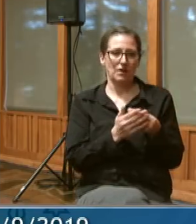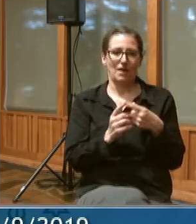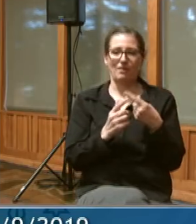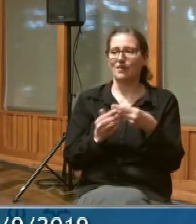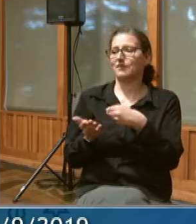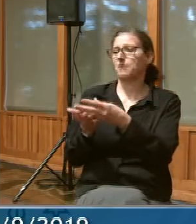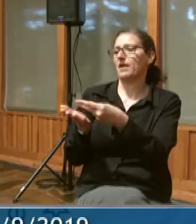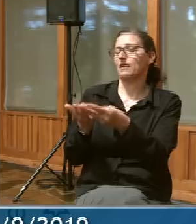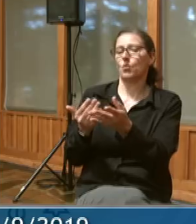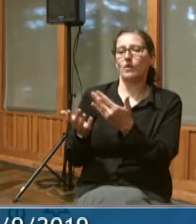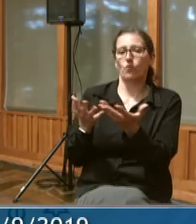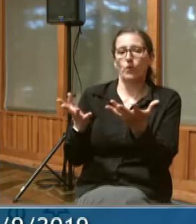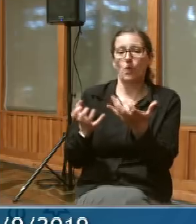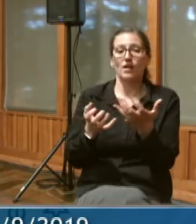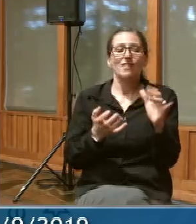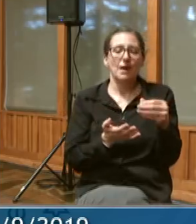THAT MEANS FOR THINGS WHEN YOU PAY YOUR SEWER AND WATER BILL WE